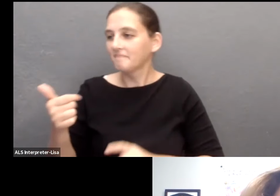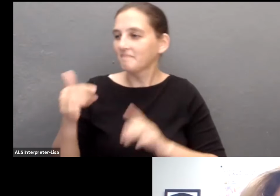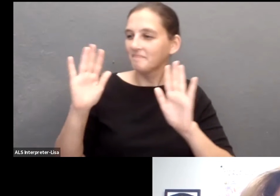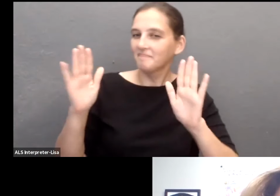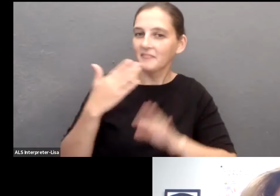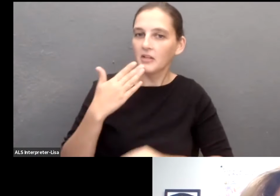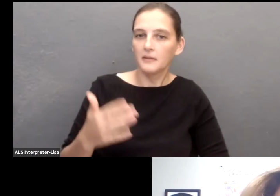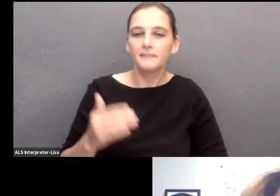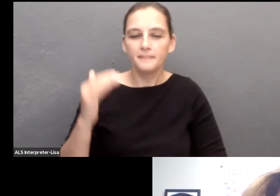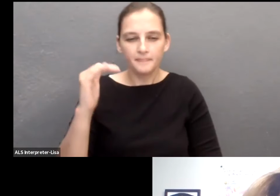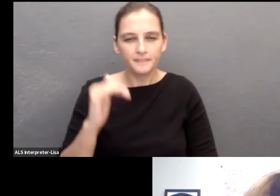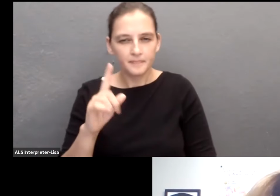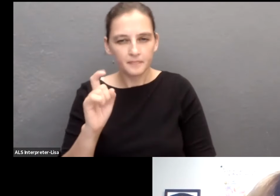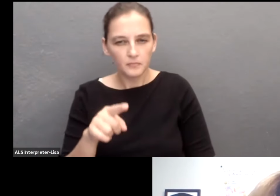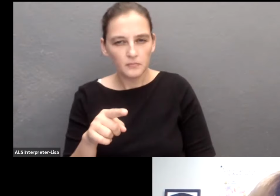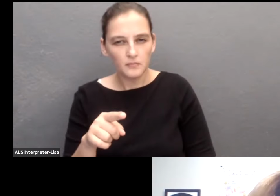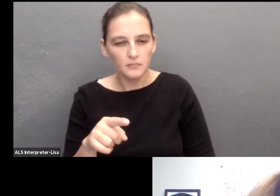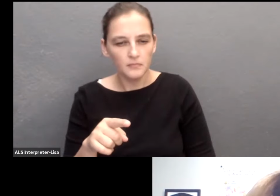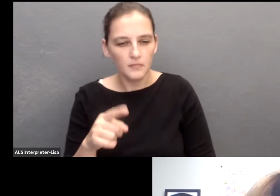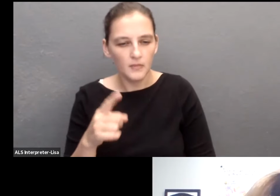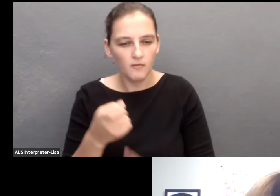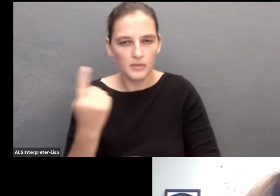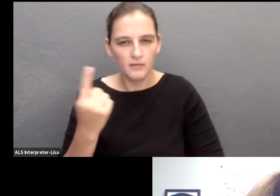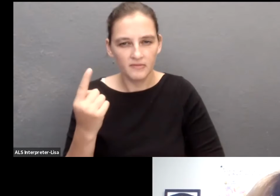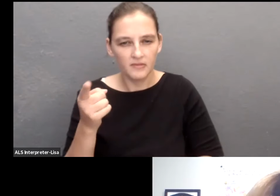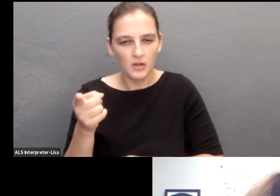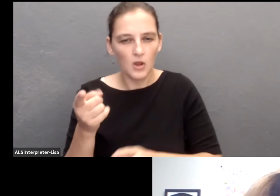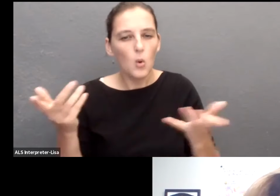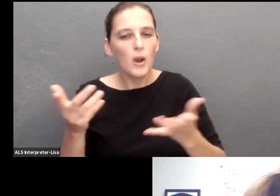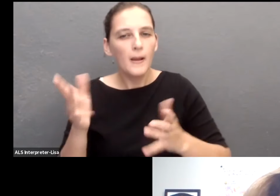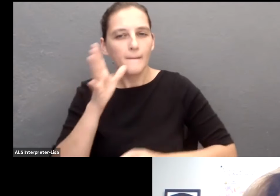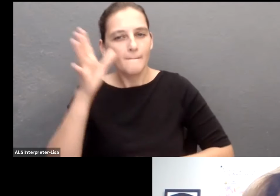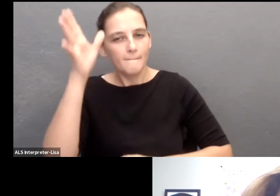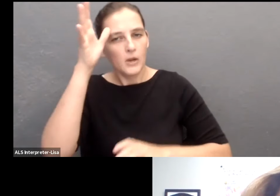Here's a question we got from someone, what can parents do to keep their children, safe,